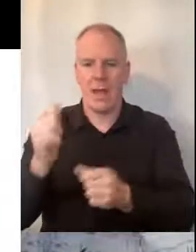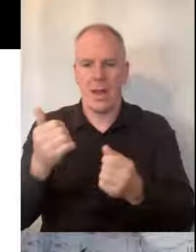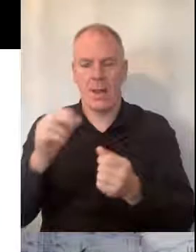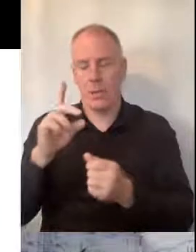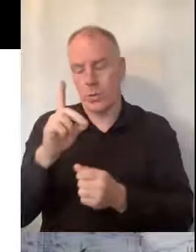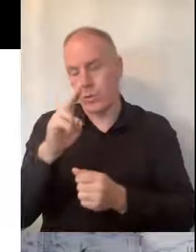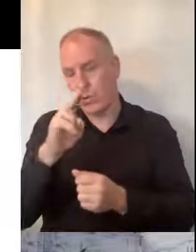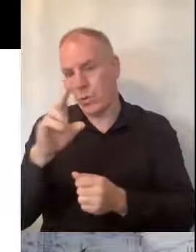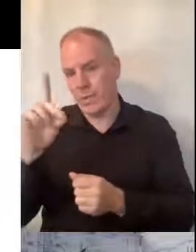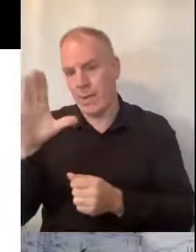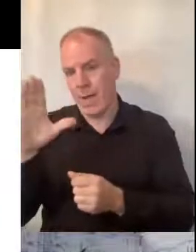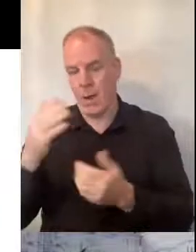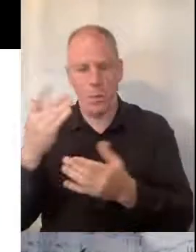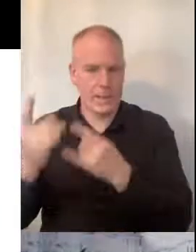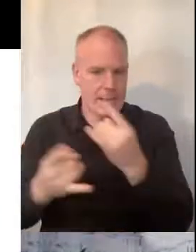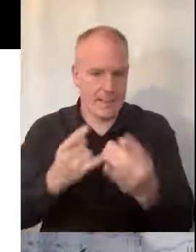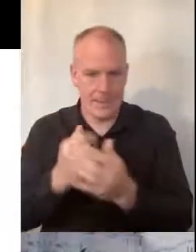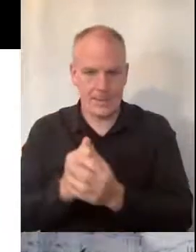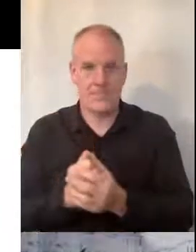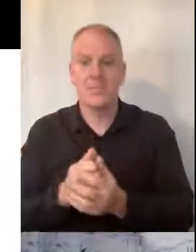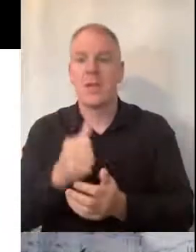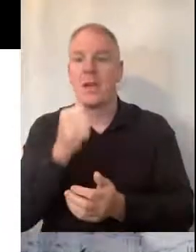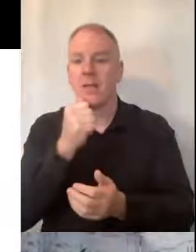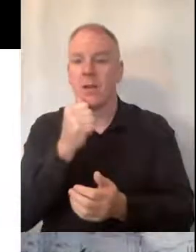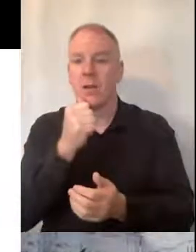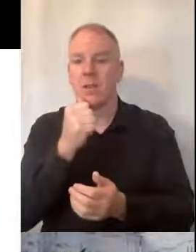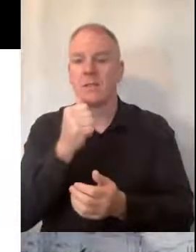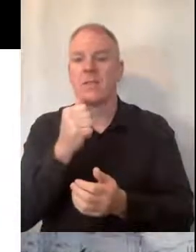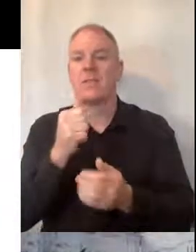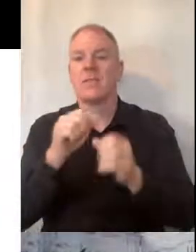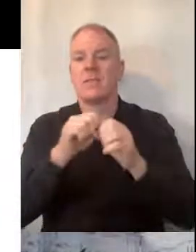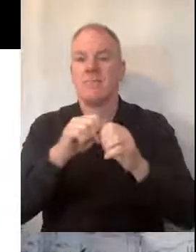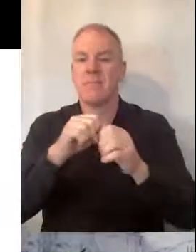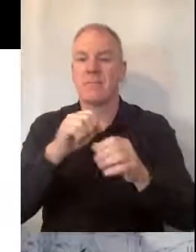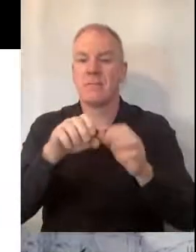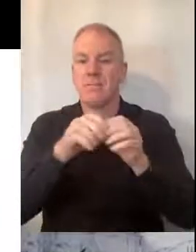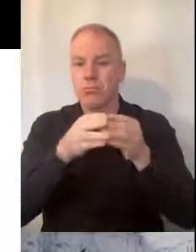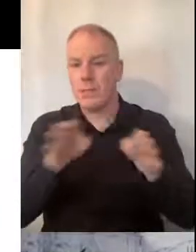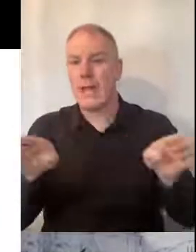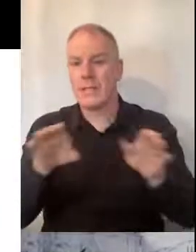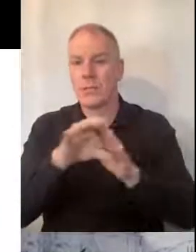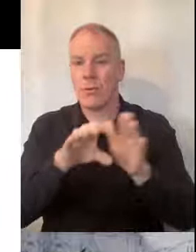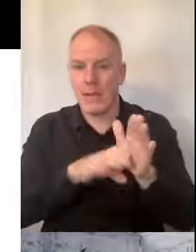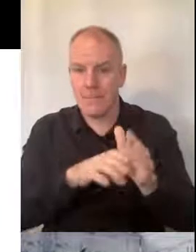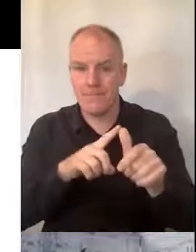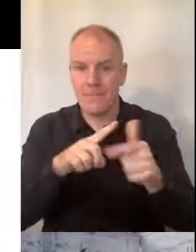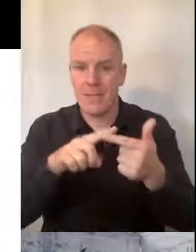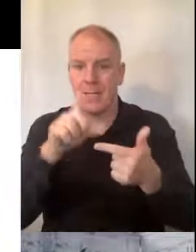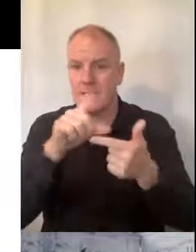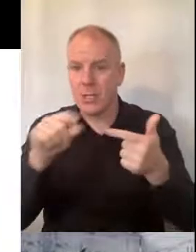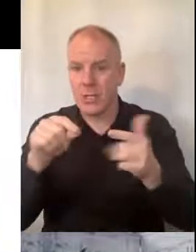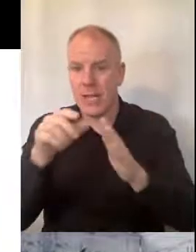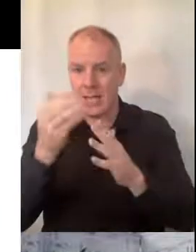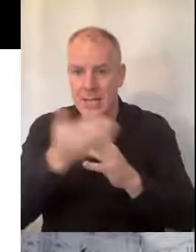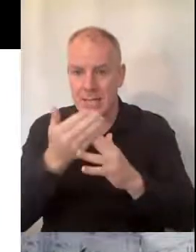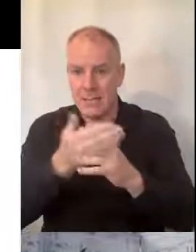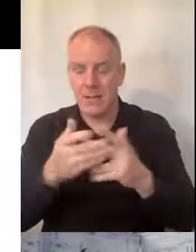So the first one there is to canalize in the curriculum. The second one is digital accessibility, the third one is universal design for learning.